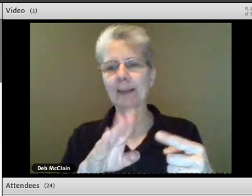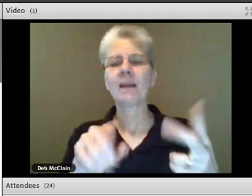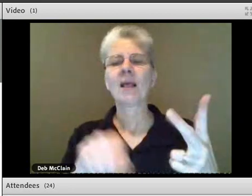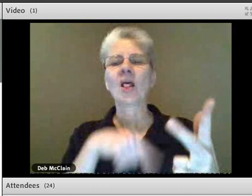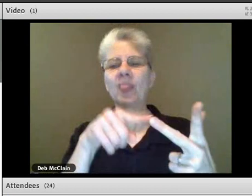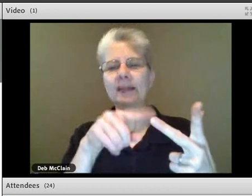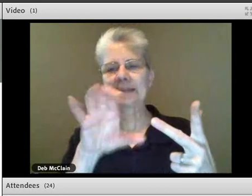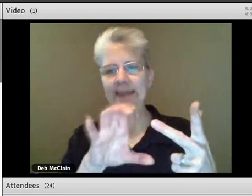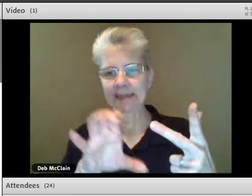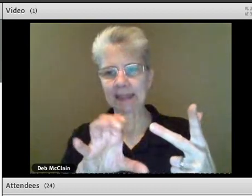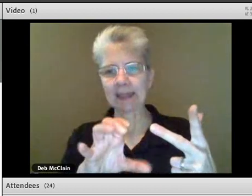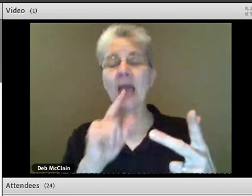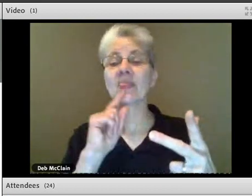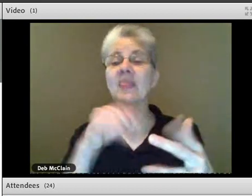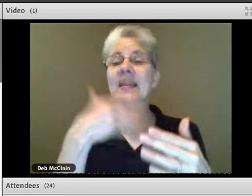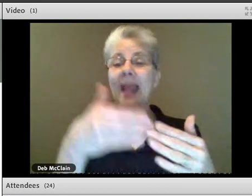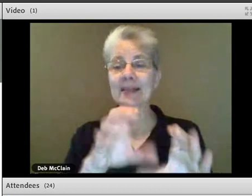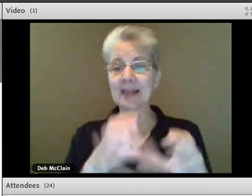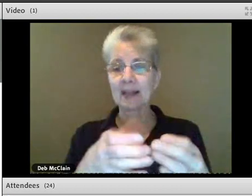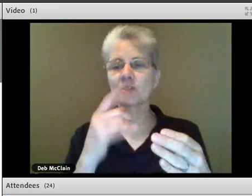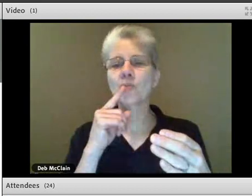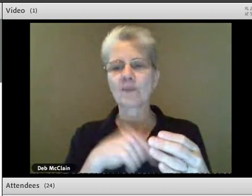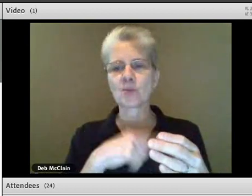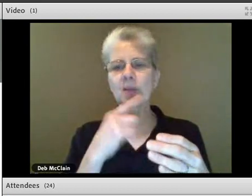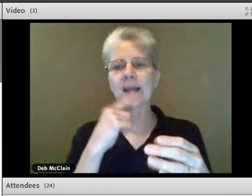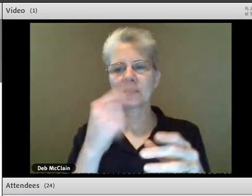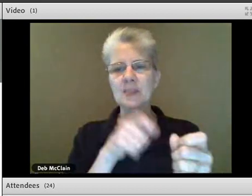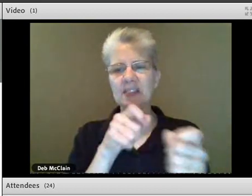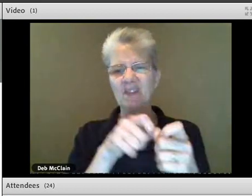then the next section will open, and I gave a couple examples there.